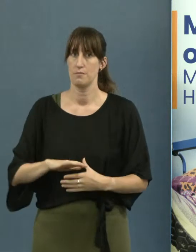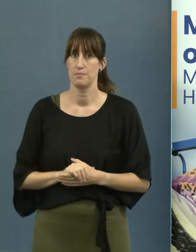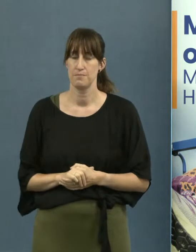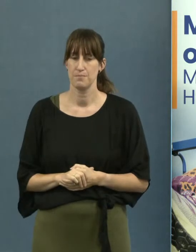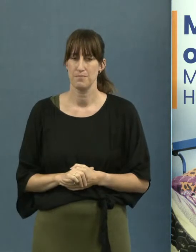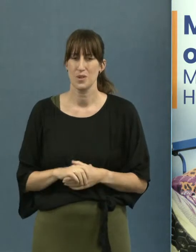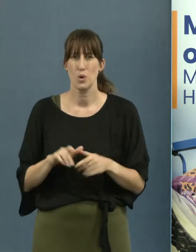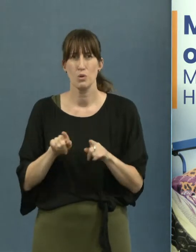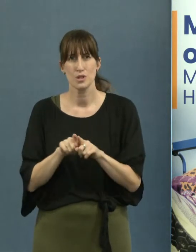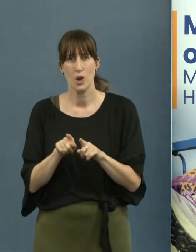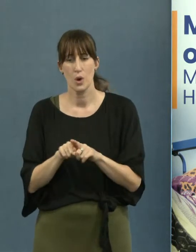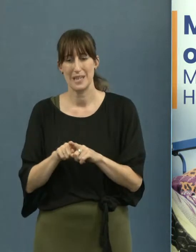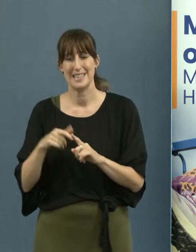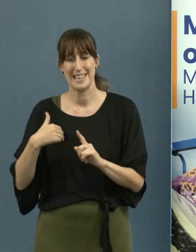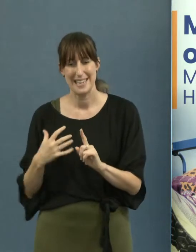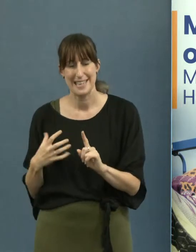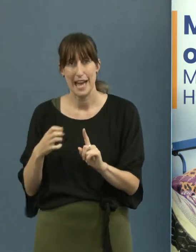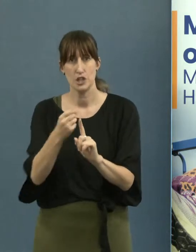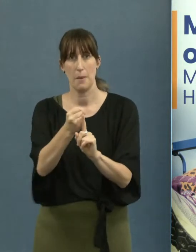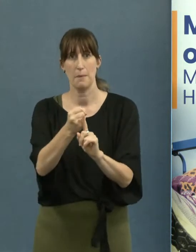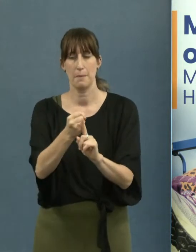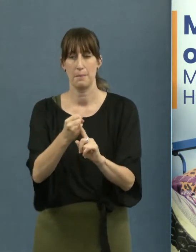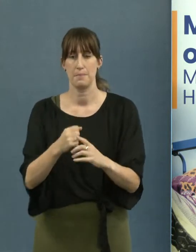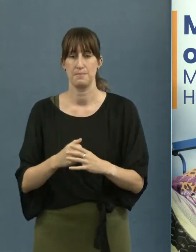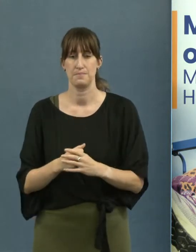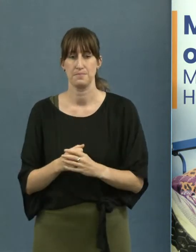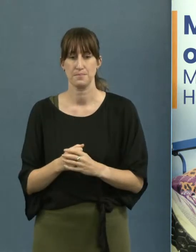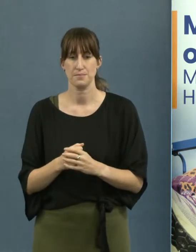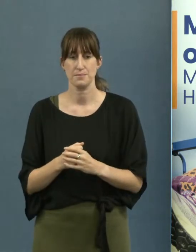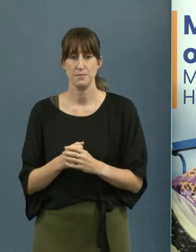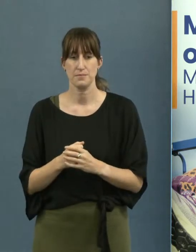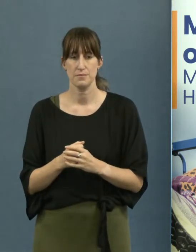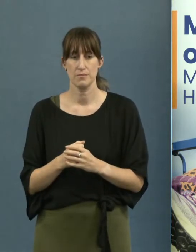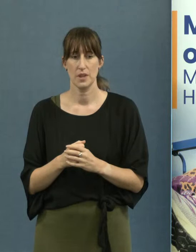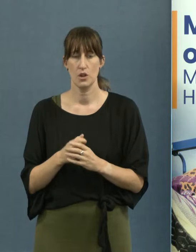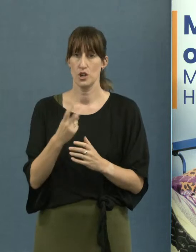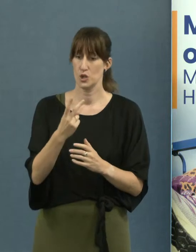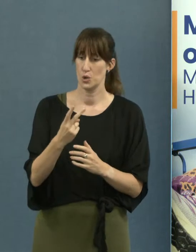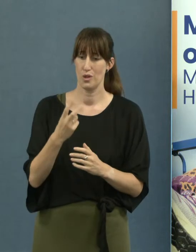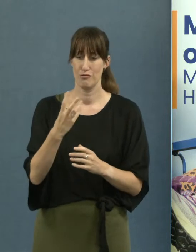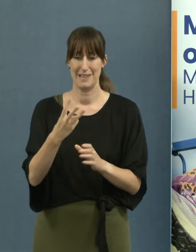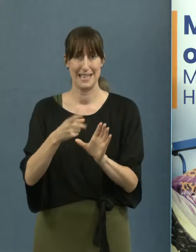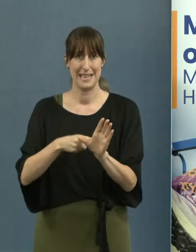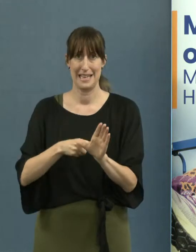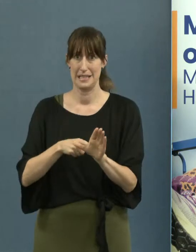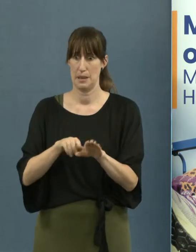a catch-up, which, in this situation, is not just for the